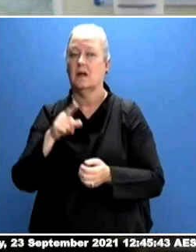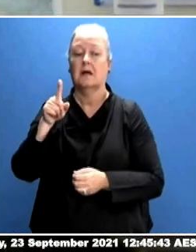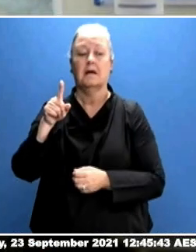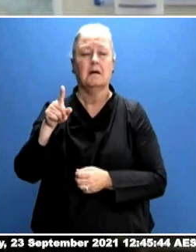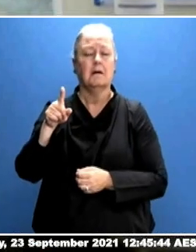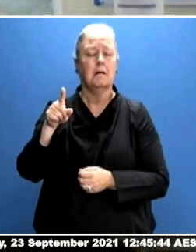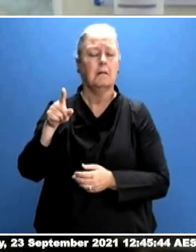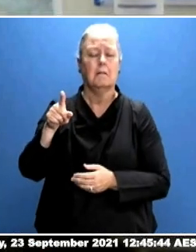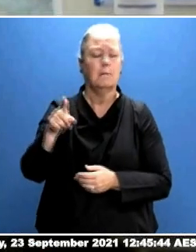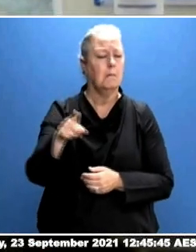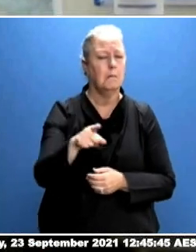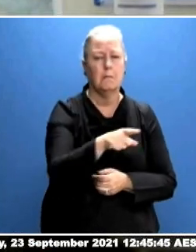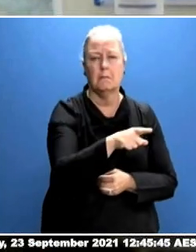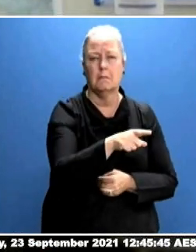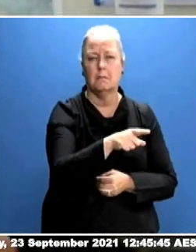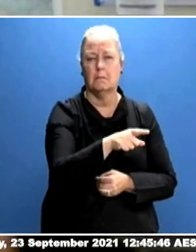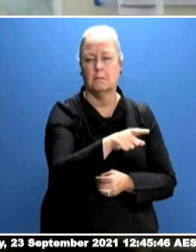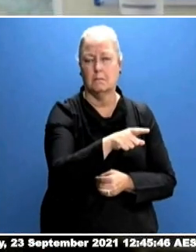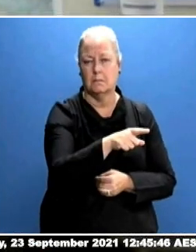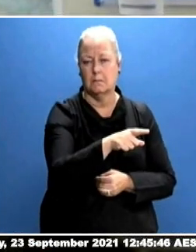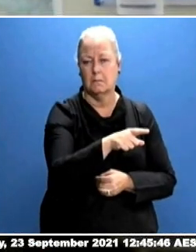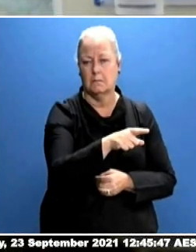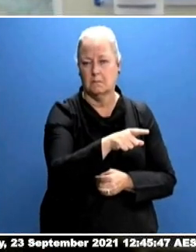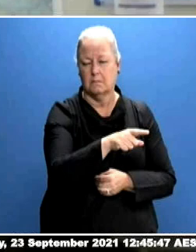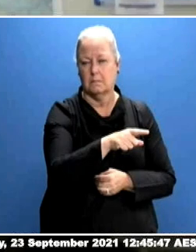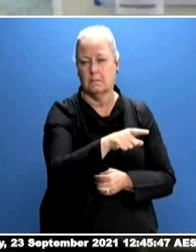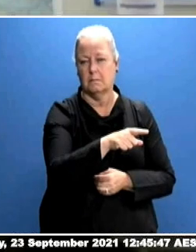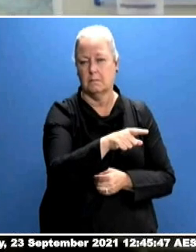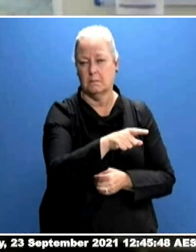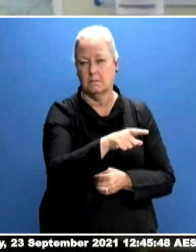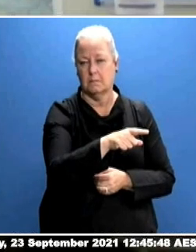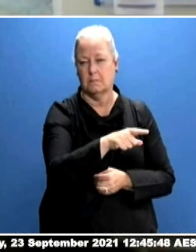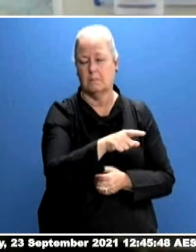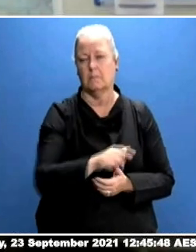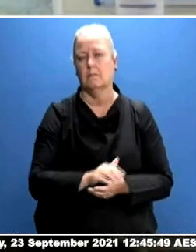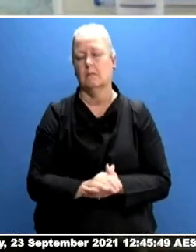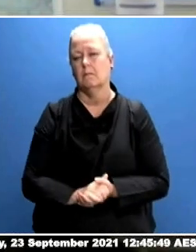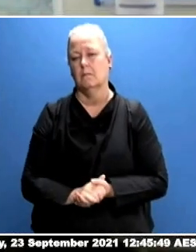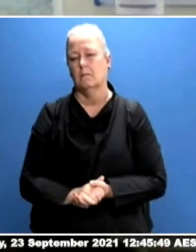that I was made distinctly aware of from children in detention that I spoke